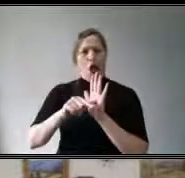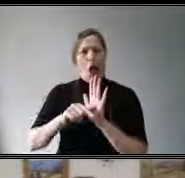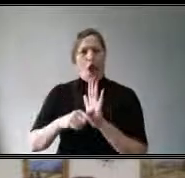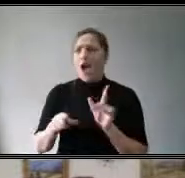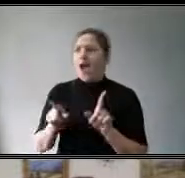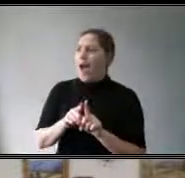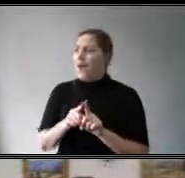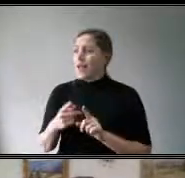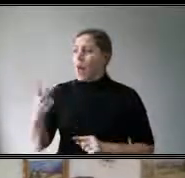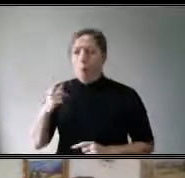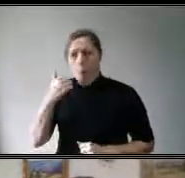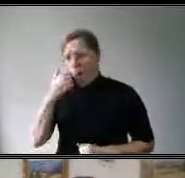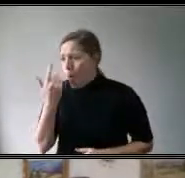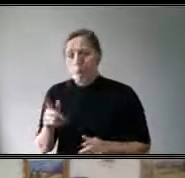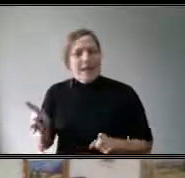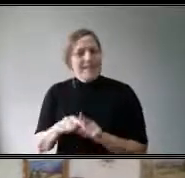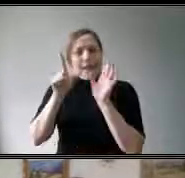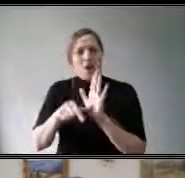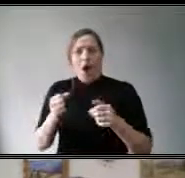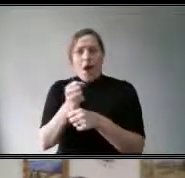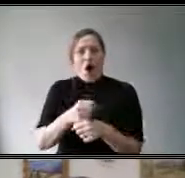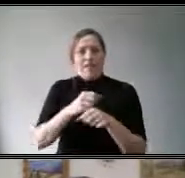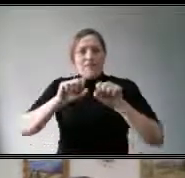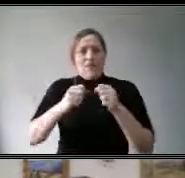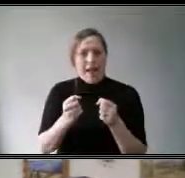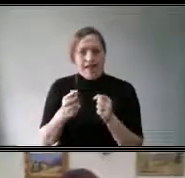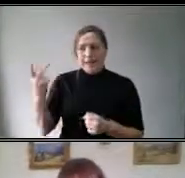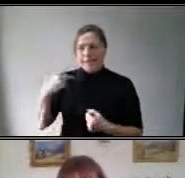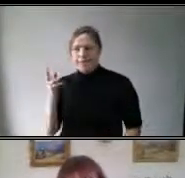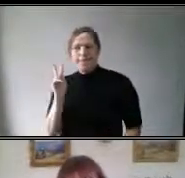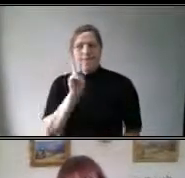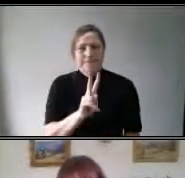kind of at the same time so i also had a lot of moments where he and i would bump into each